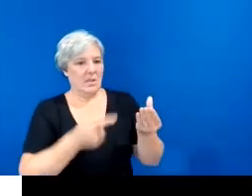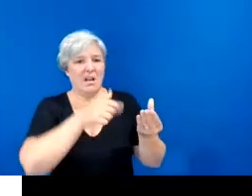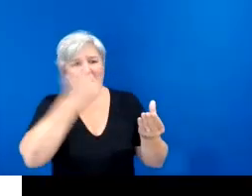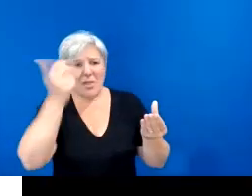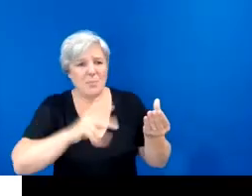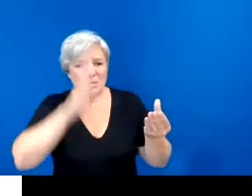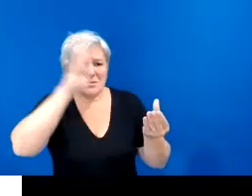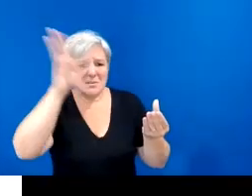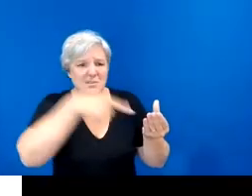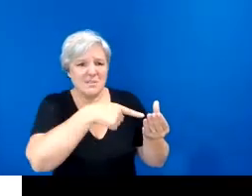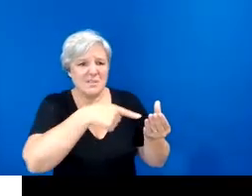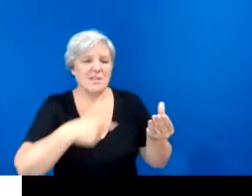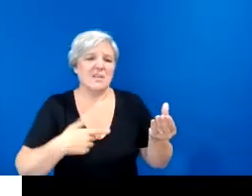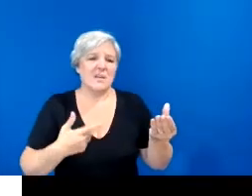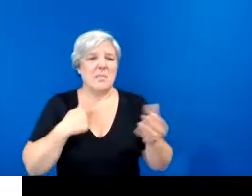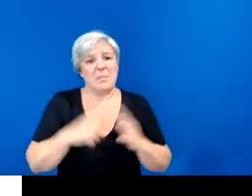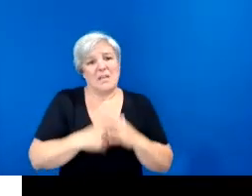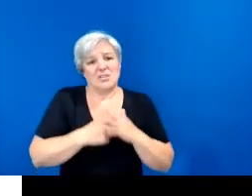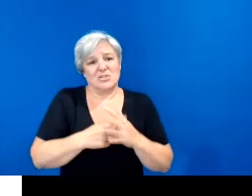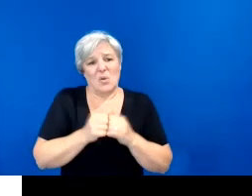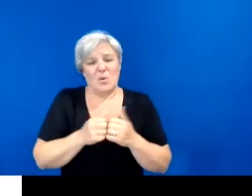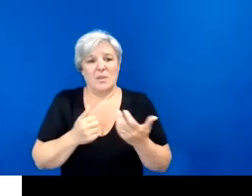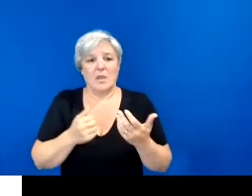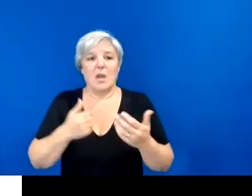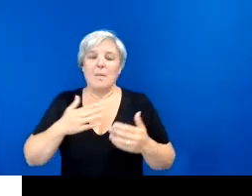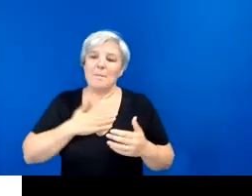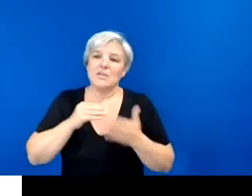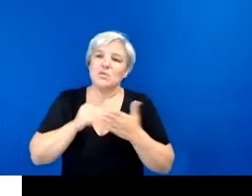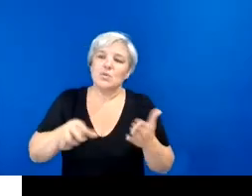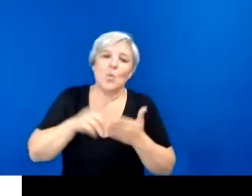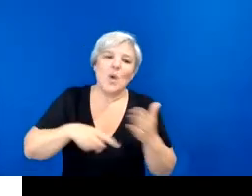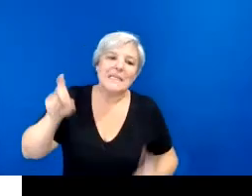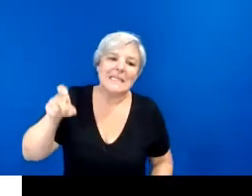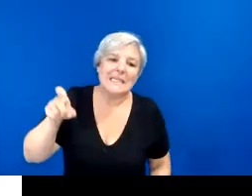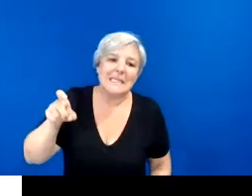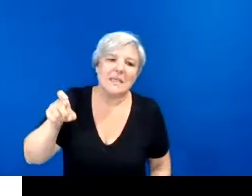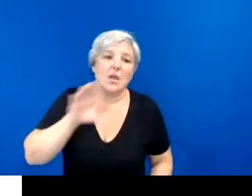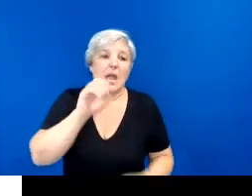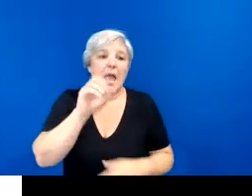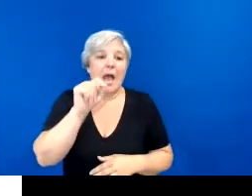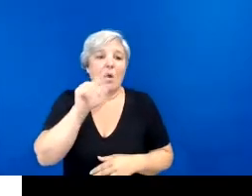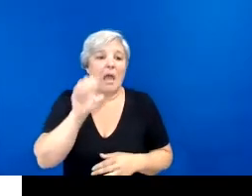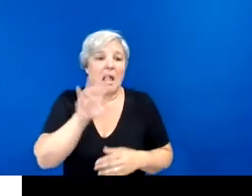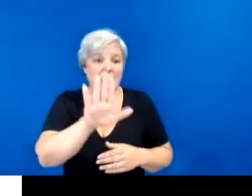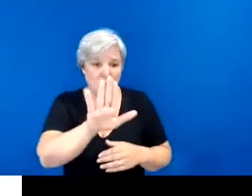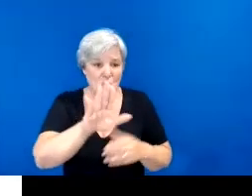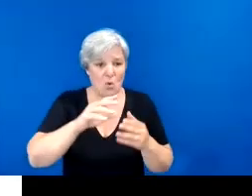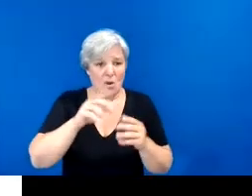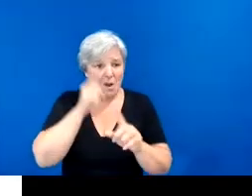but you are starting with what your students truly need, which comes from your course outline of record, your objectives in your SLOs,